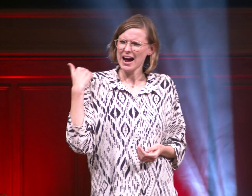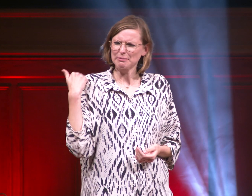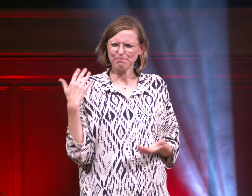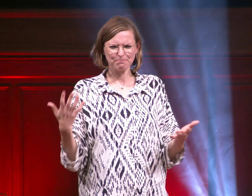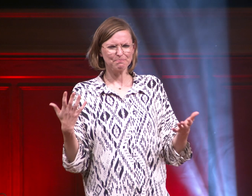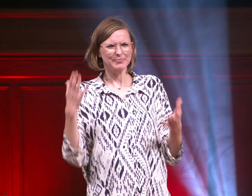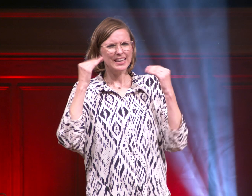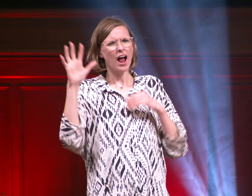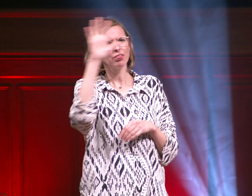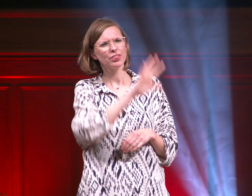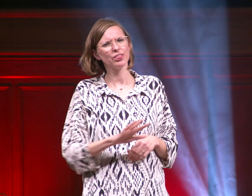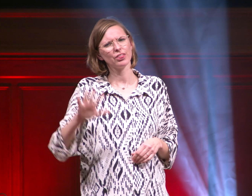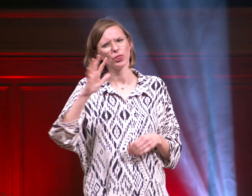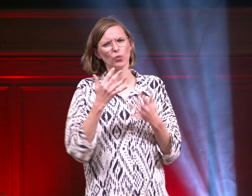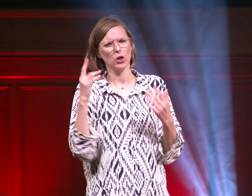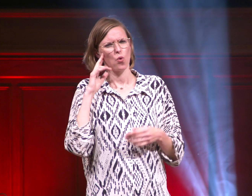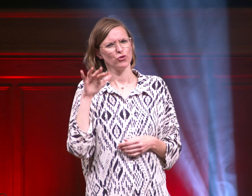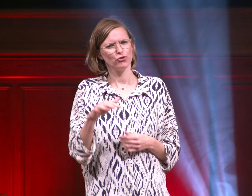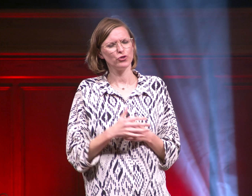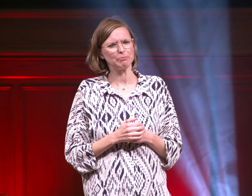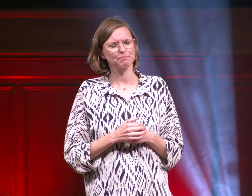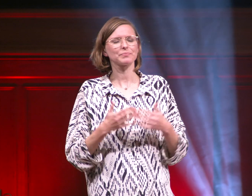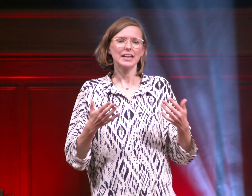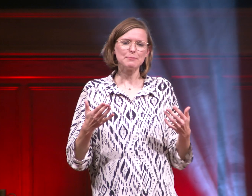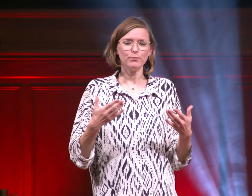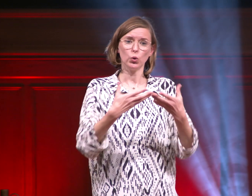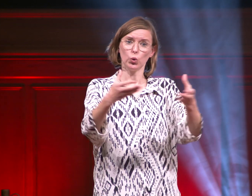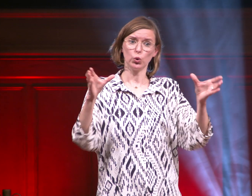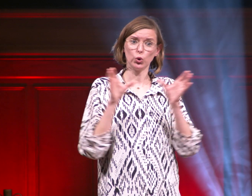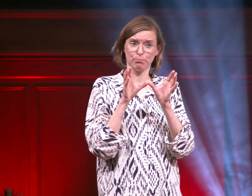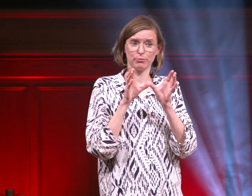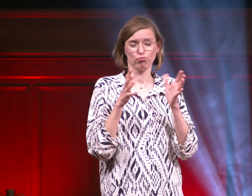And sometimes people ask me, How many people are there in the Netherlands?